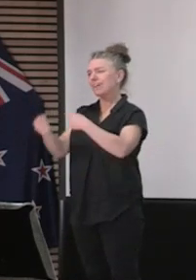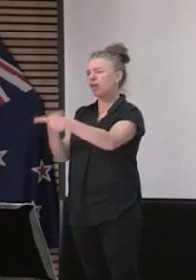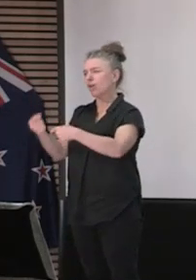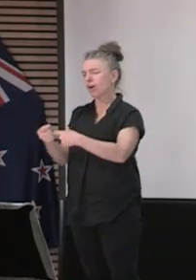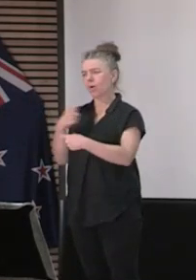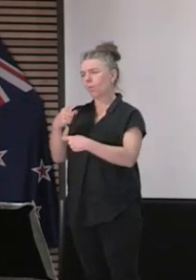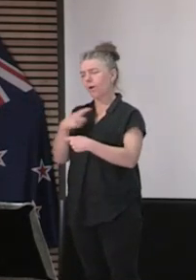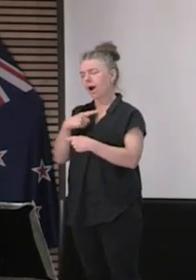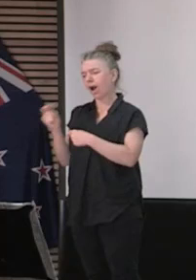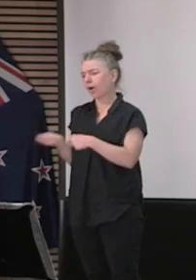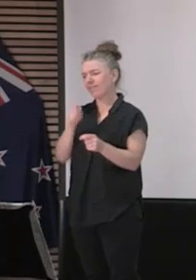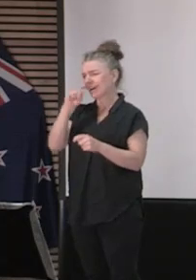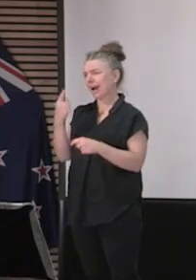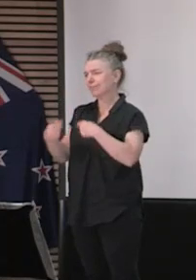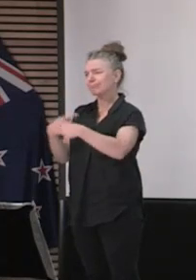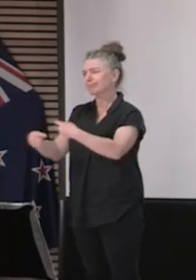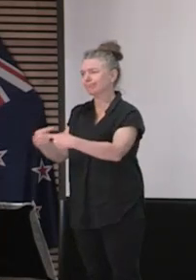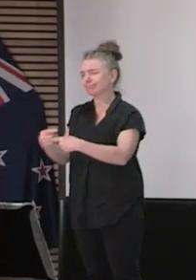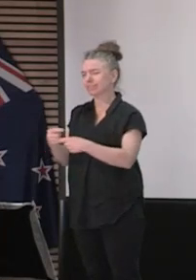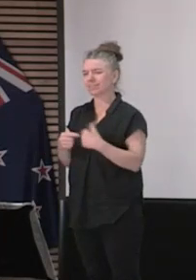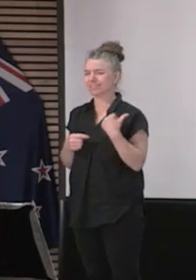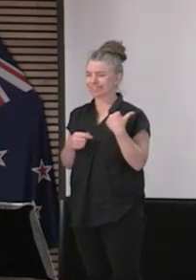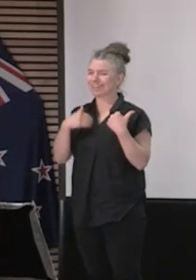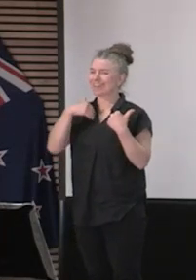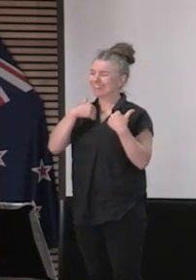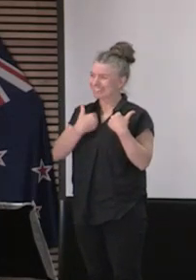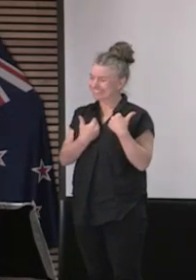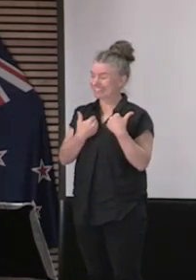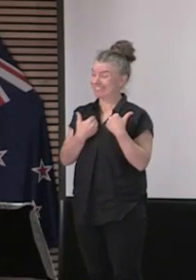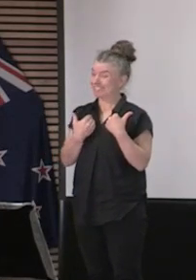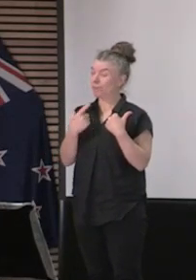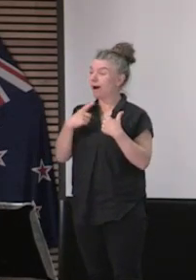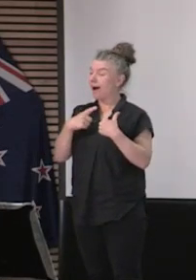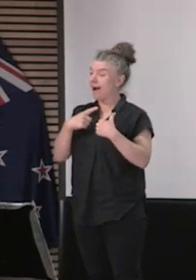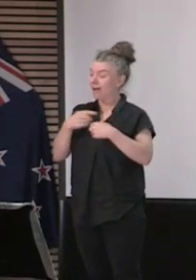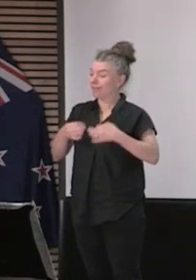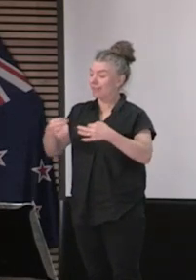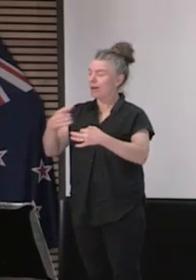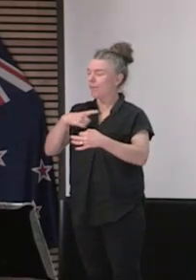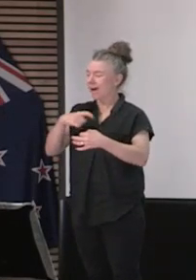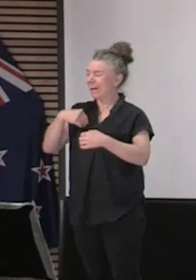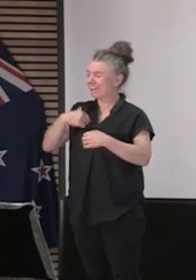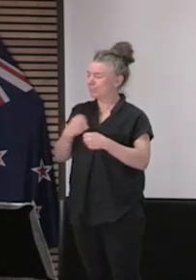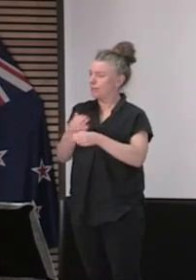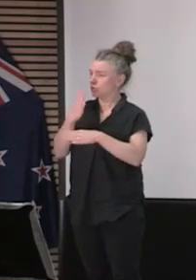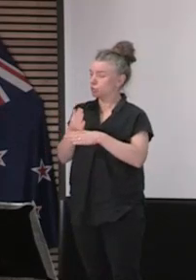The reason thatthat has taken time is thateverything has to be reviewedthrough a public health lens. I have had this raised withme. Officials are working onthat issue as we speak.